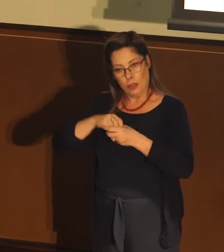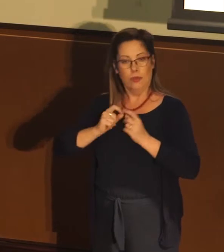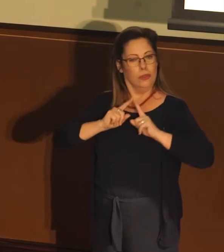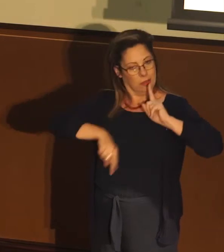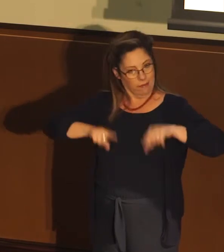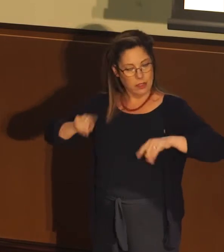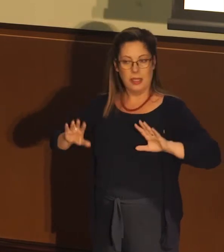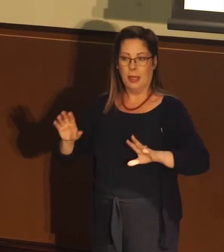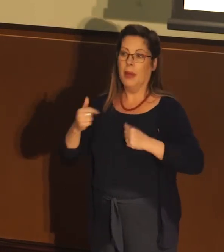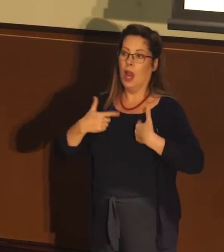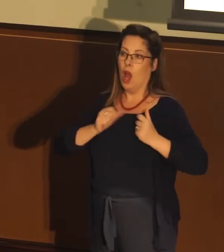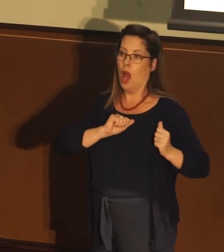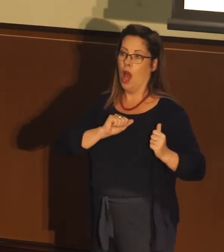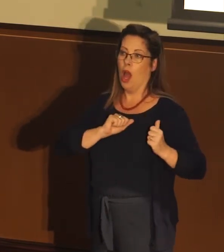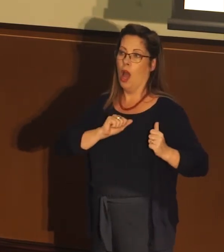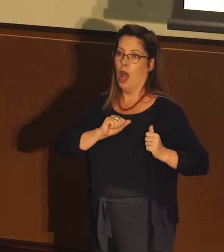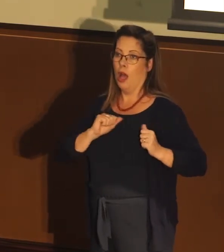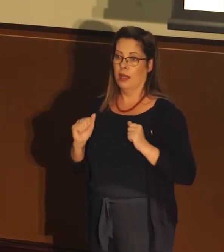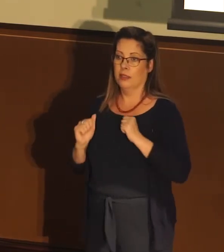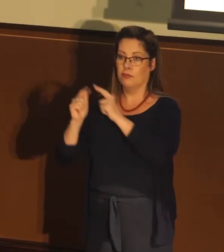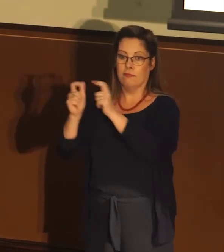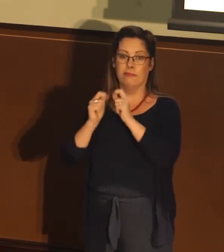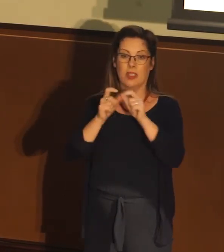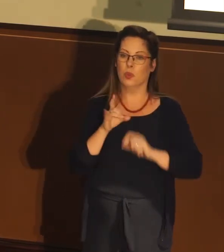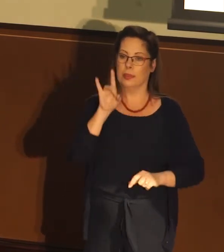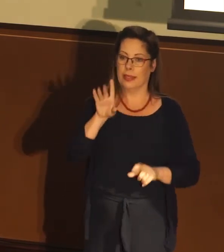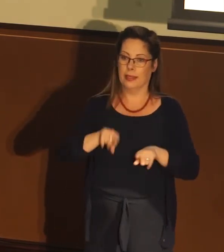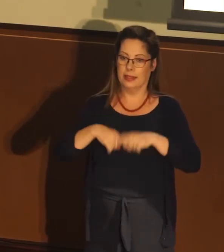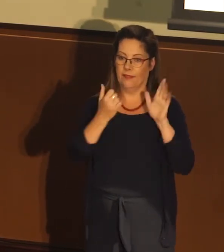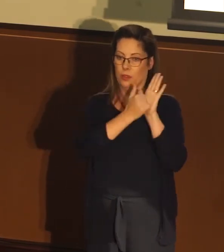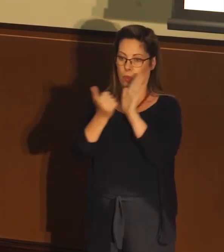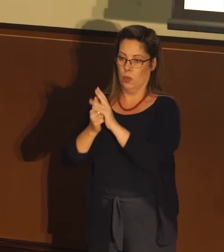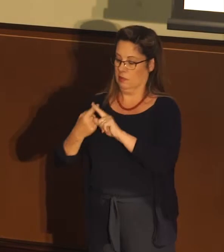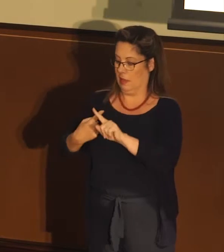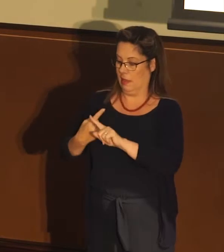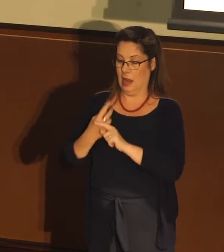But I went to...just travelled to 10 of our different stores in the last two weeks